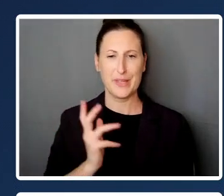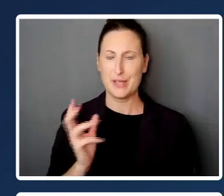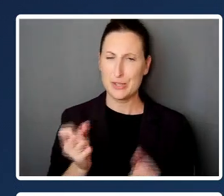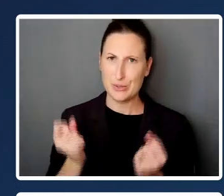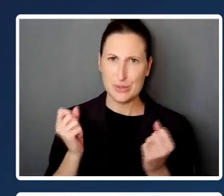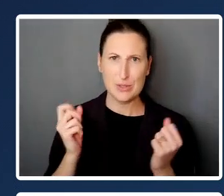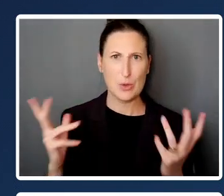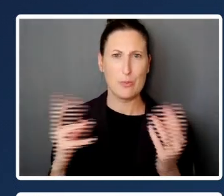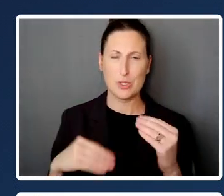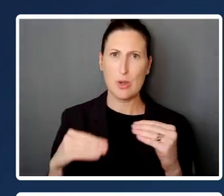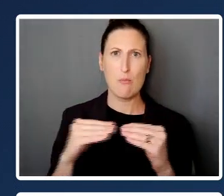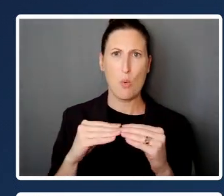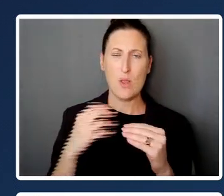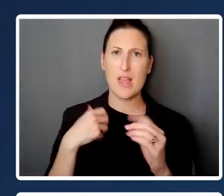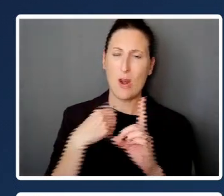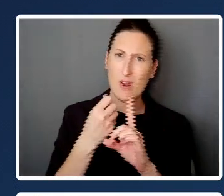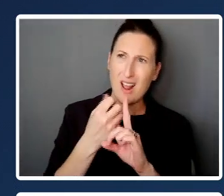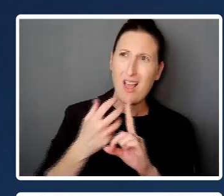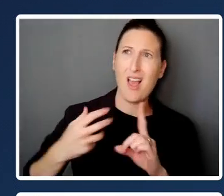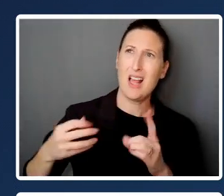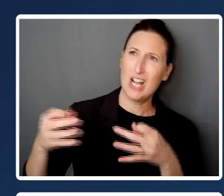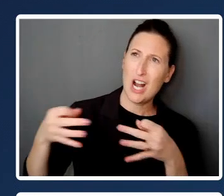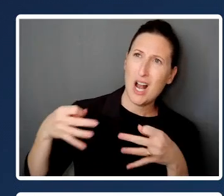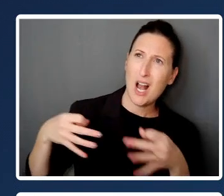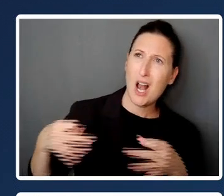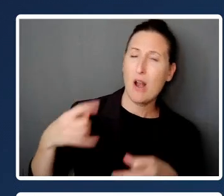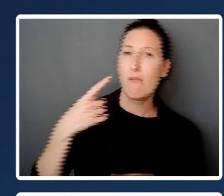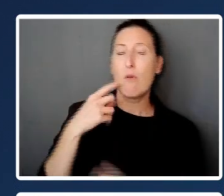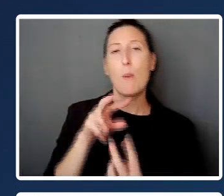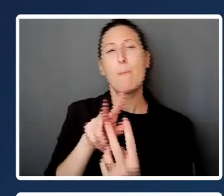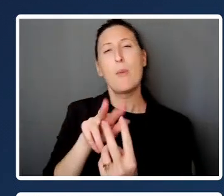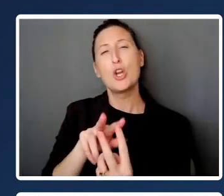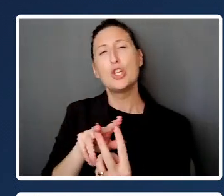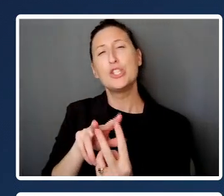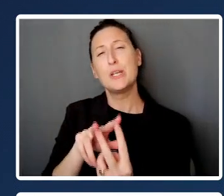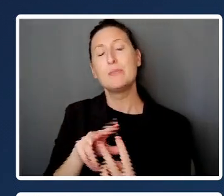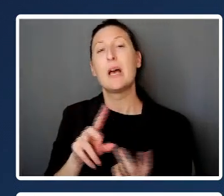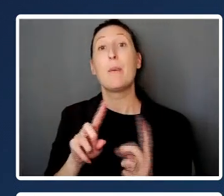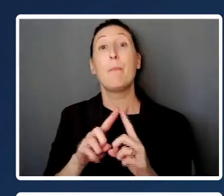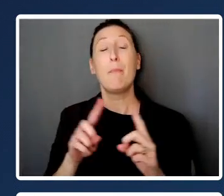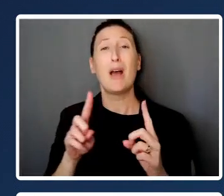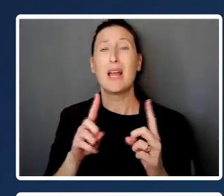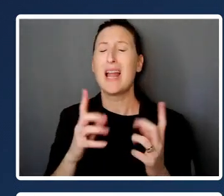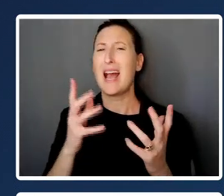So, I really hope that gives you all a sense of just how many people were involved in making the